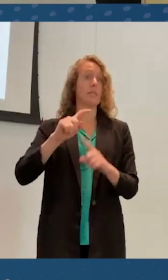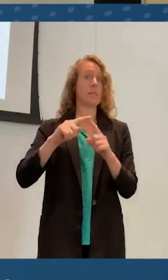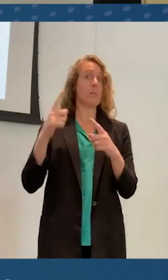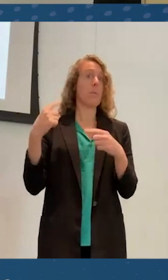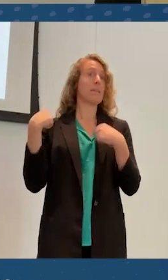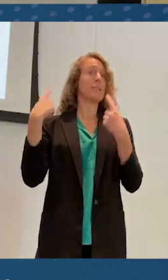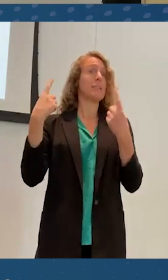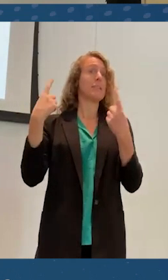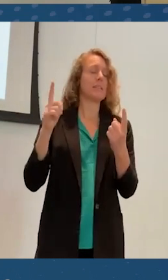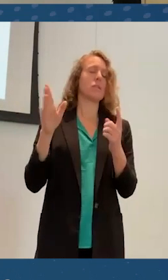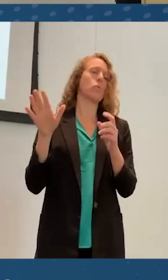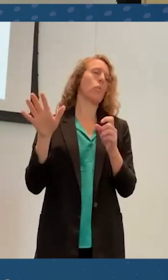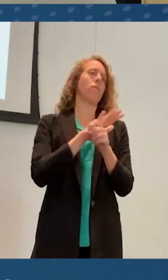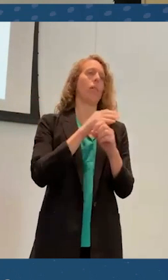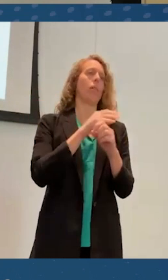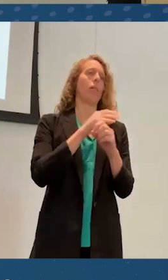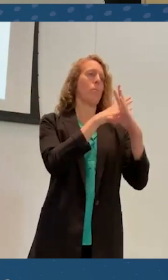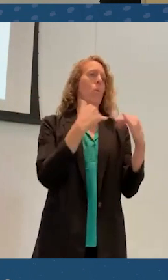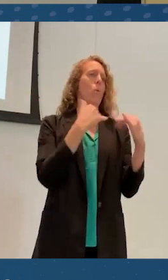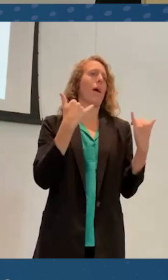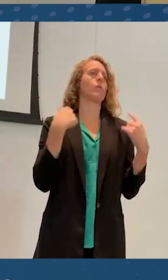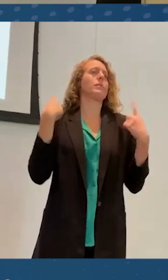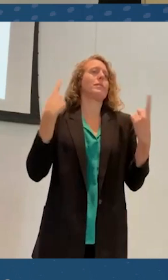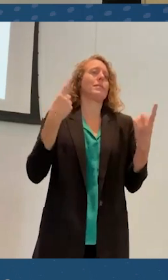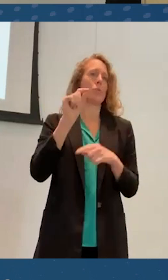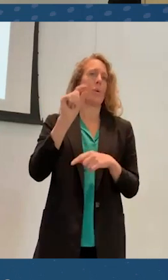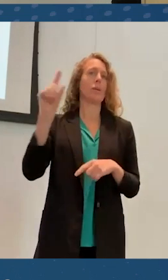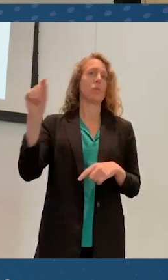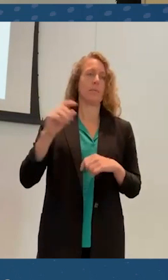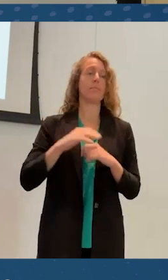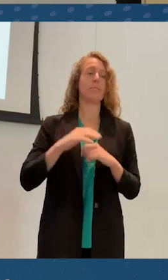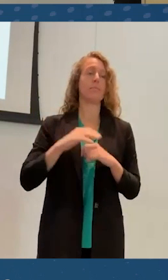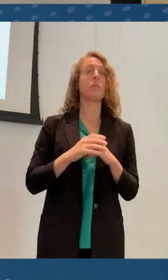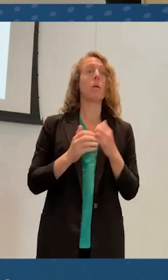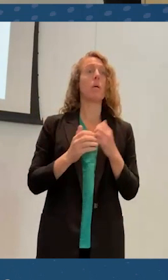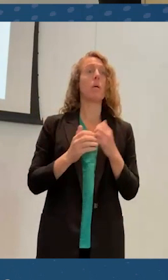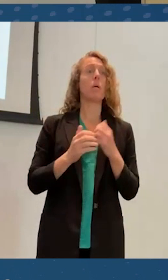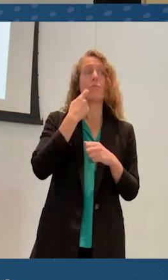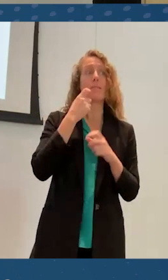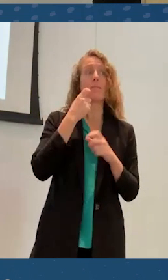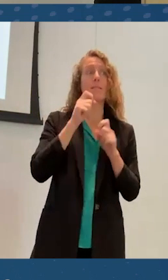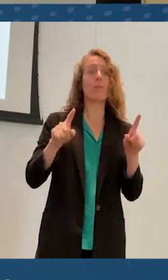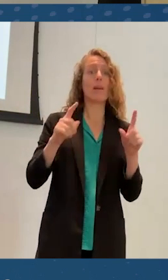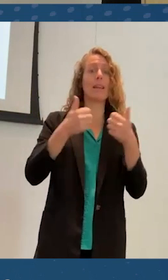to having a fully remote team. Our most recently released game is Cosmonious High.